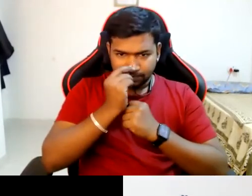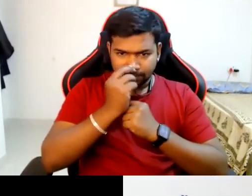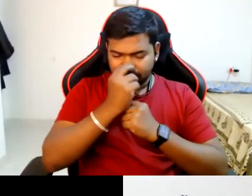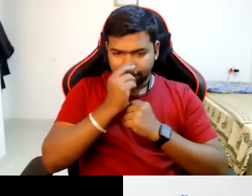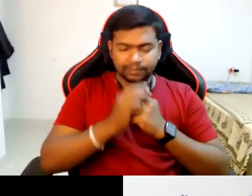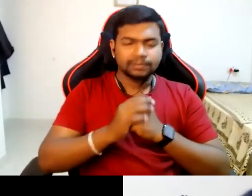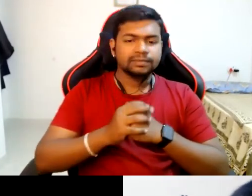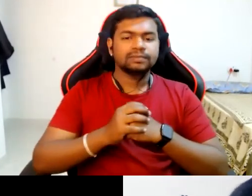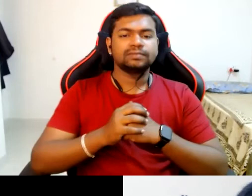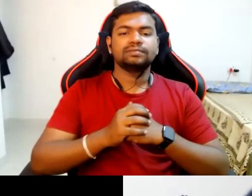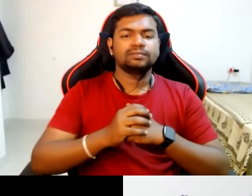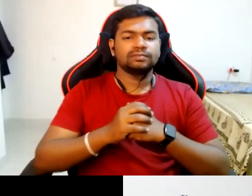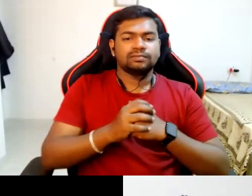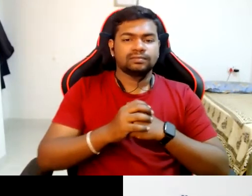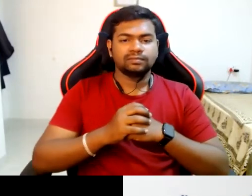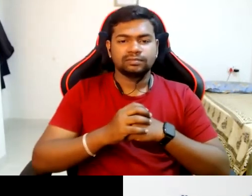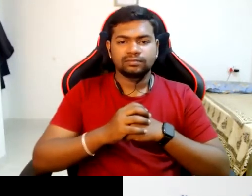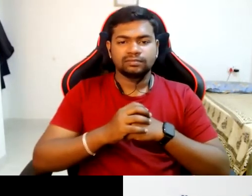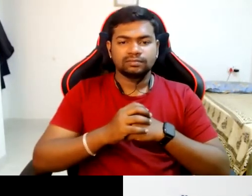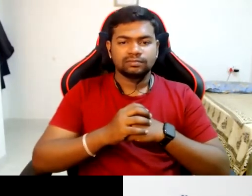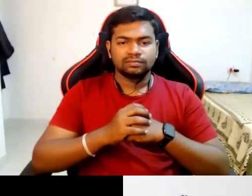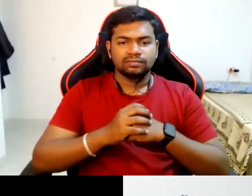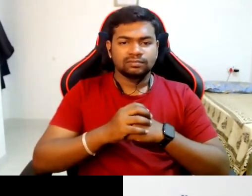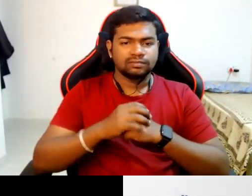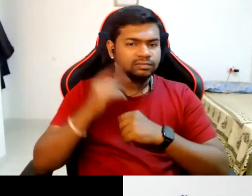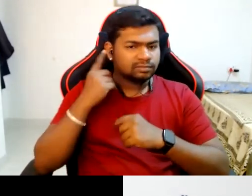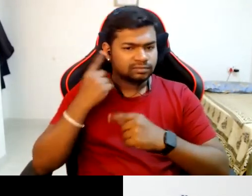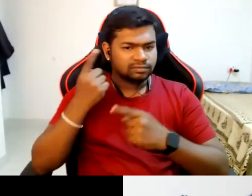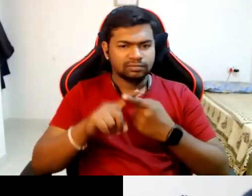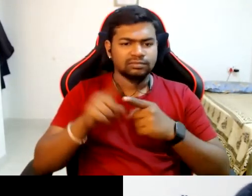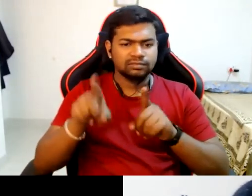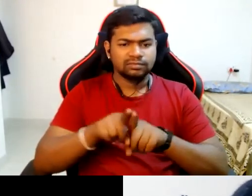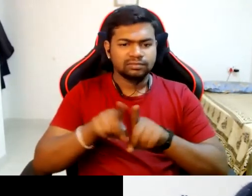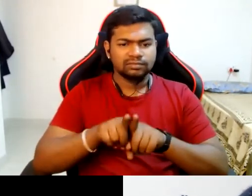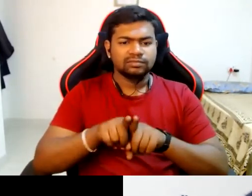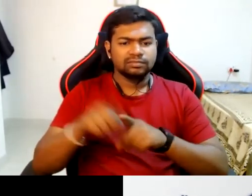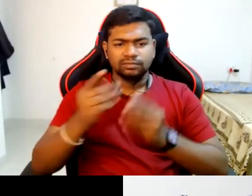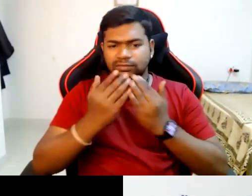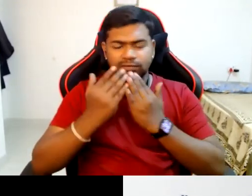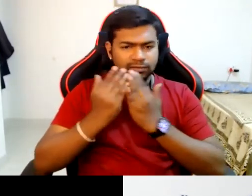Sure. My hear problem manifested in class 10th.